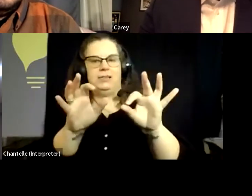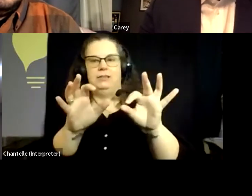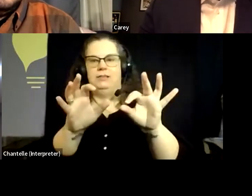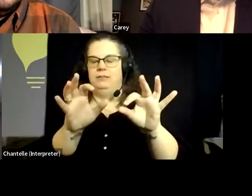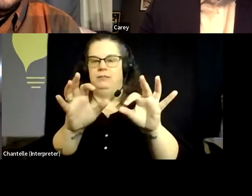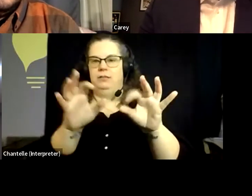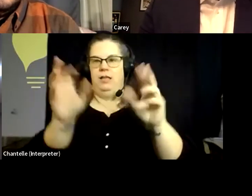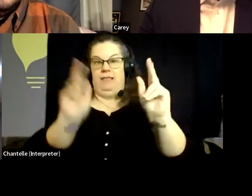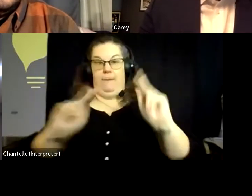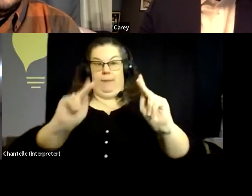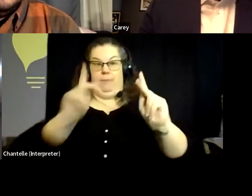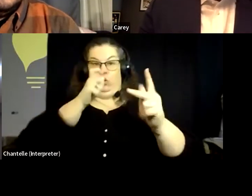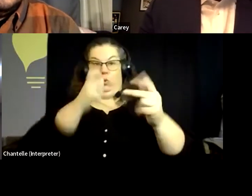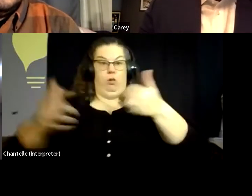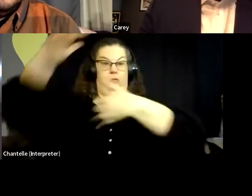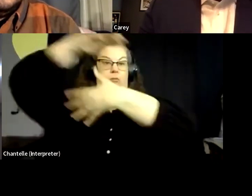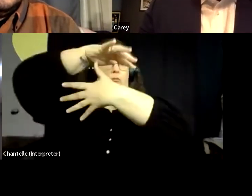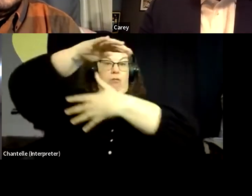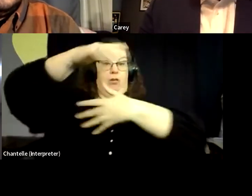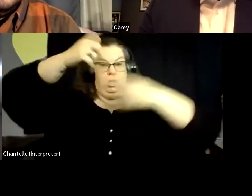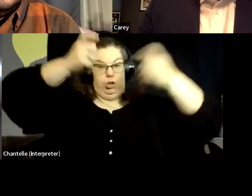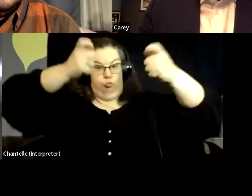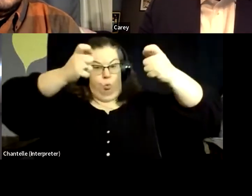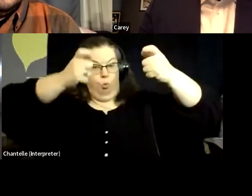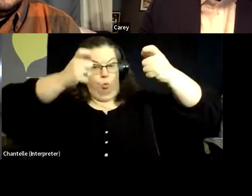decision makers to see